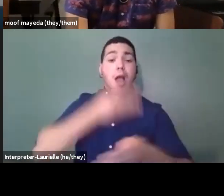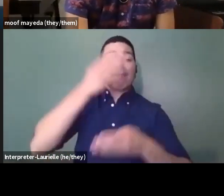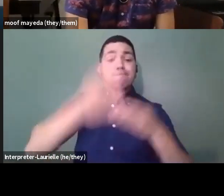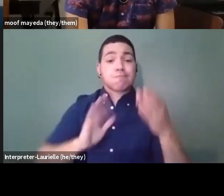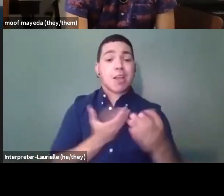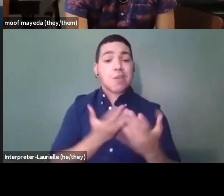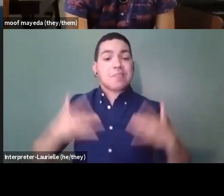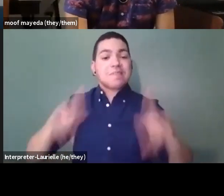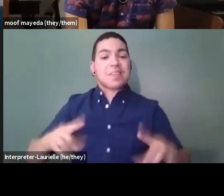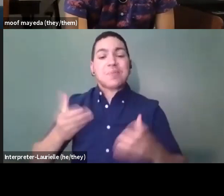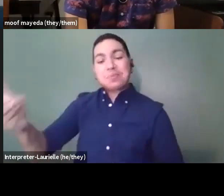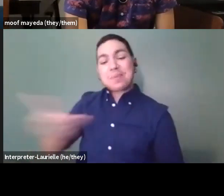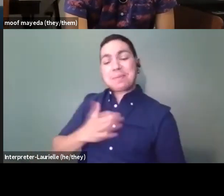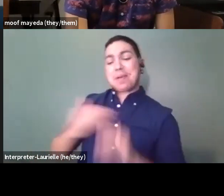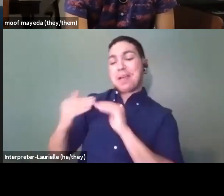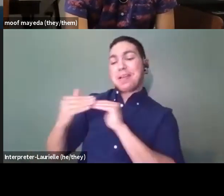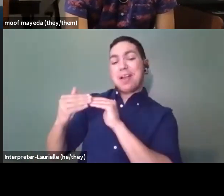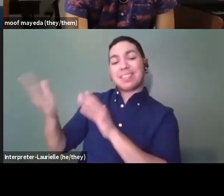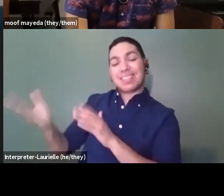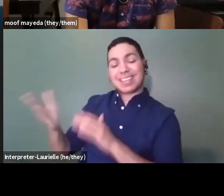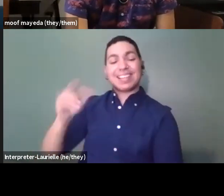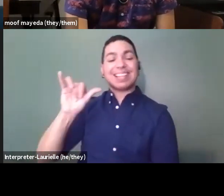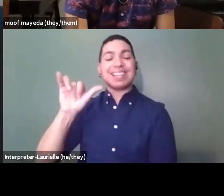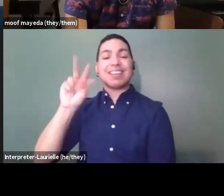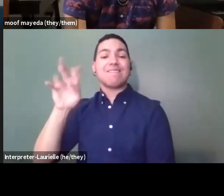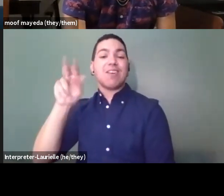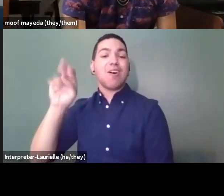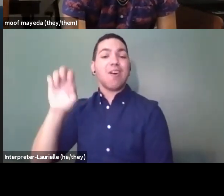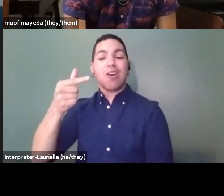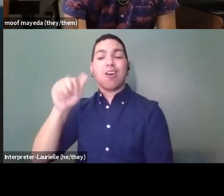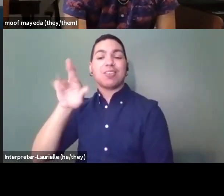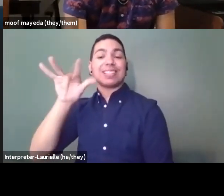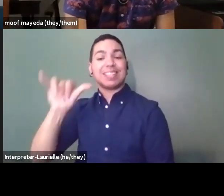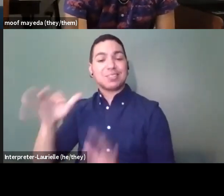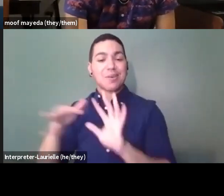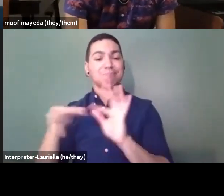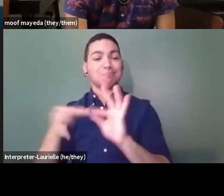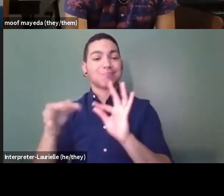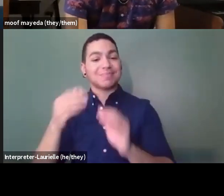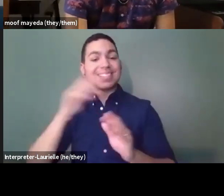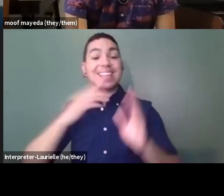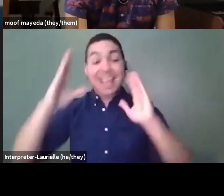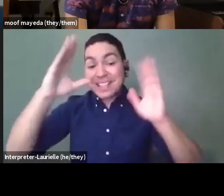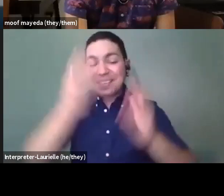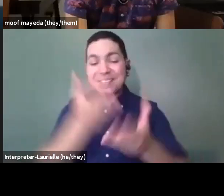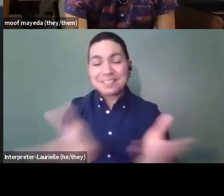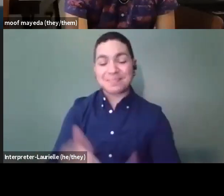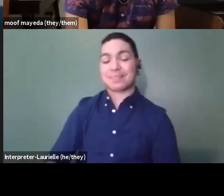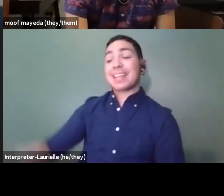do to create inclusive spaces for all LGBTQ folks and still more to do in centering the voices of Black and Brown folks